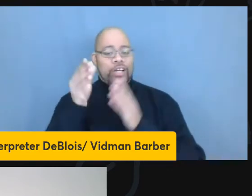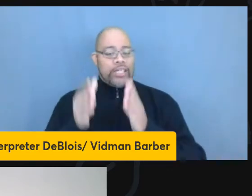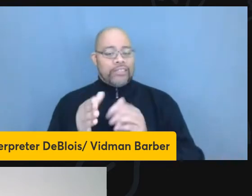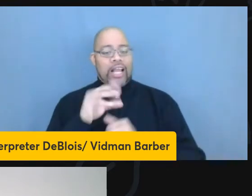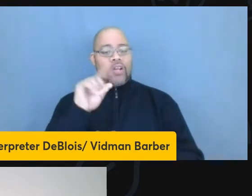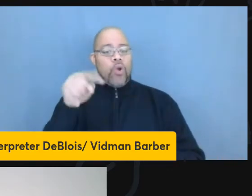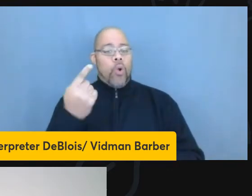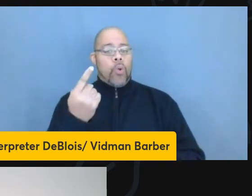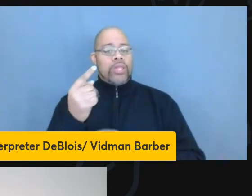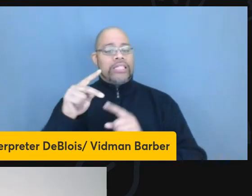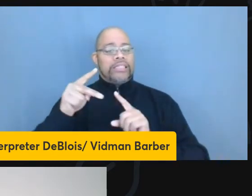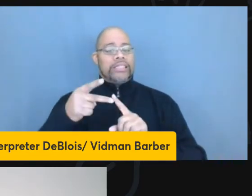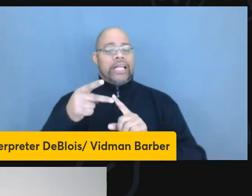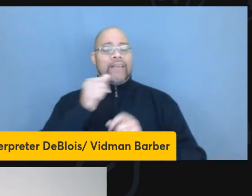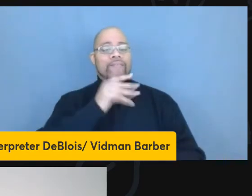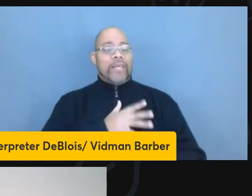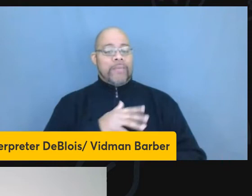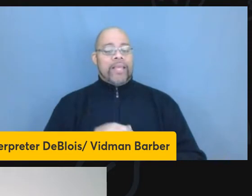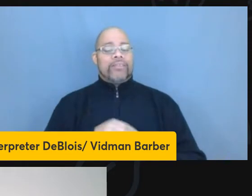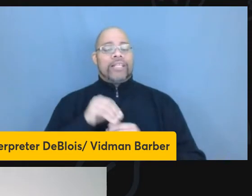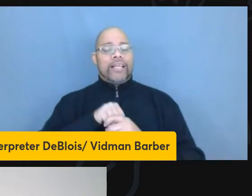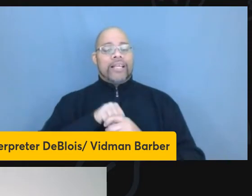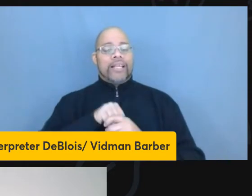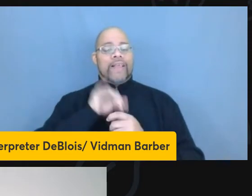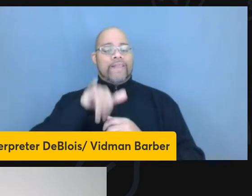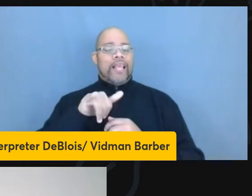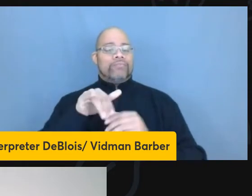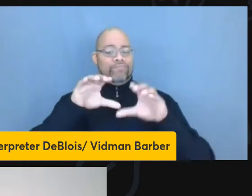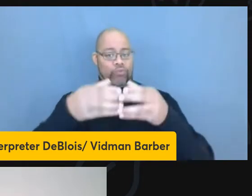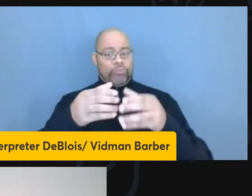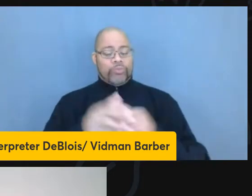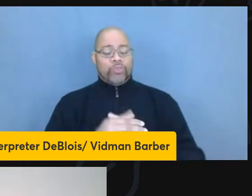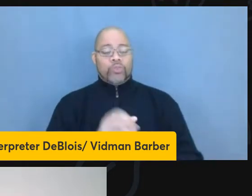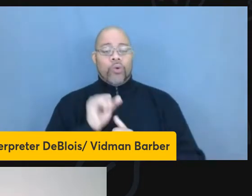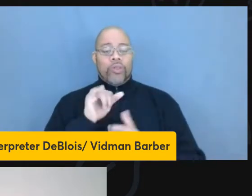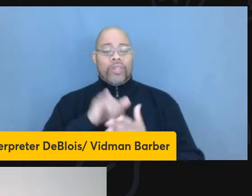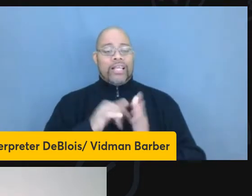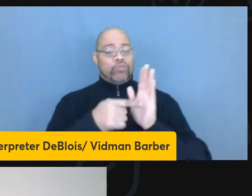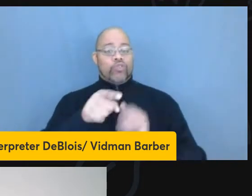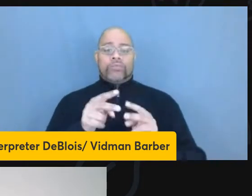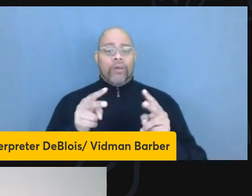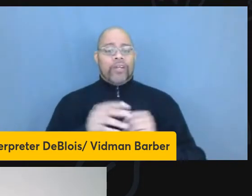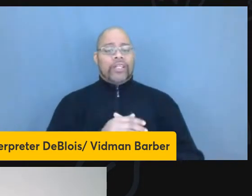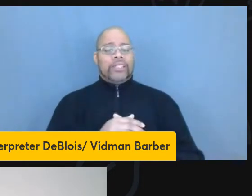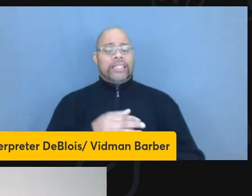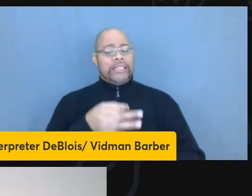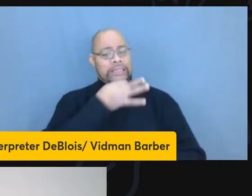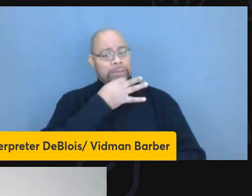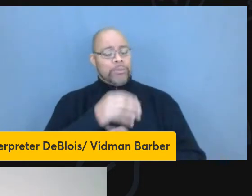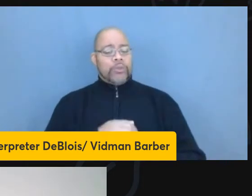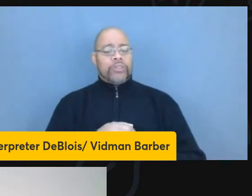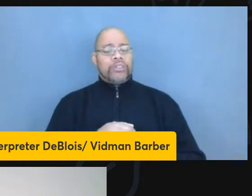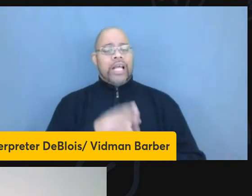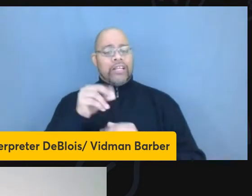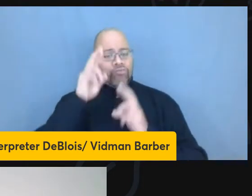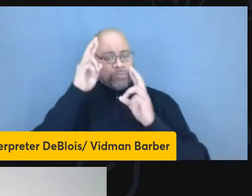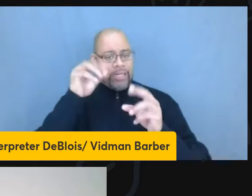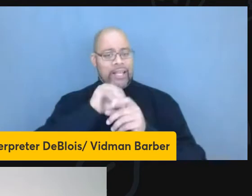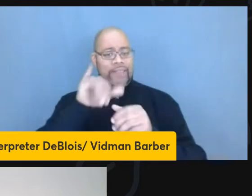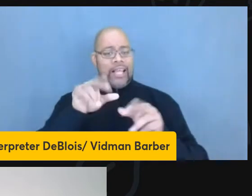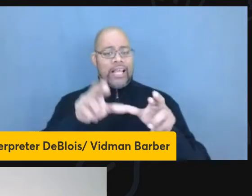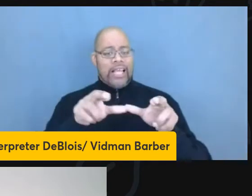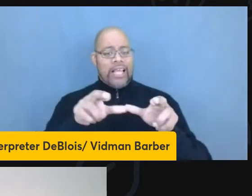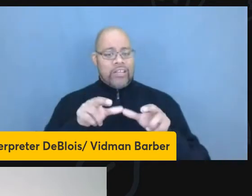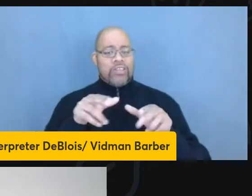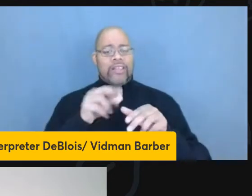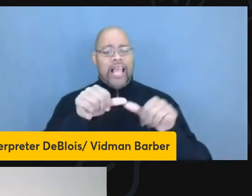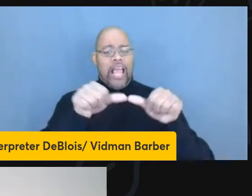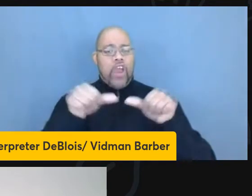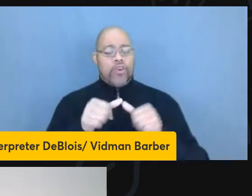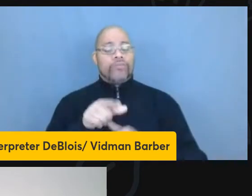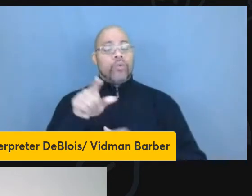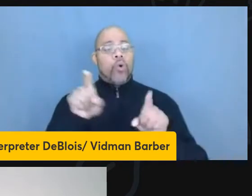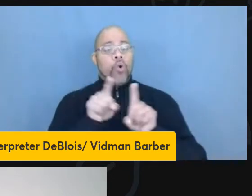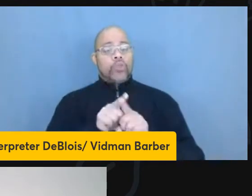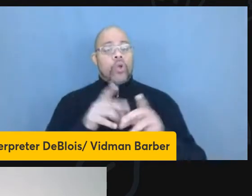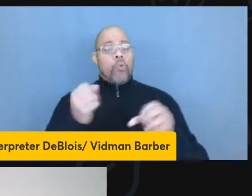second female in that role, so it indicates her expertise and respect in this area. She has also won multiple prestigious